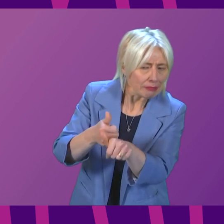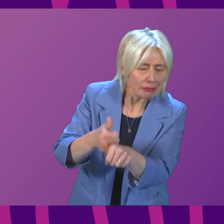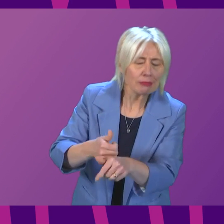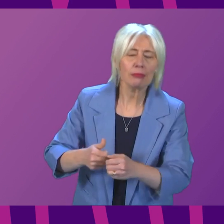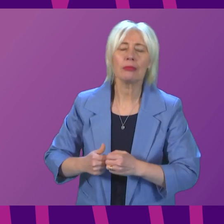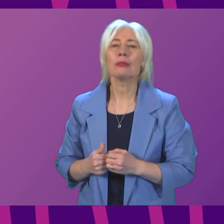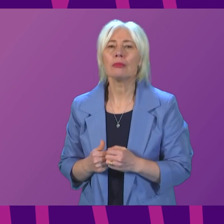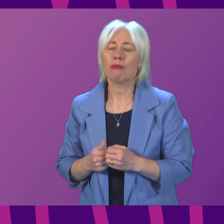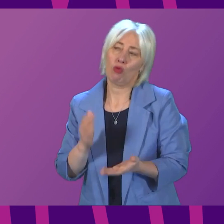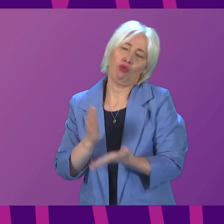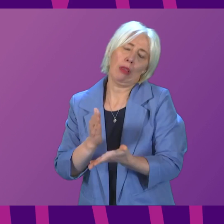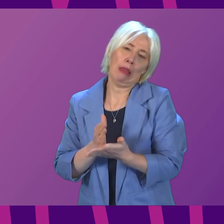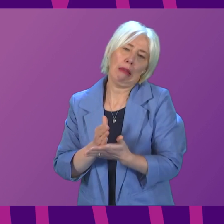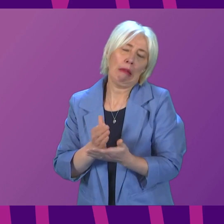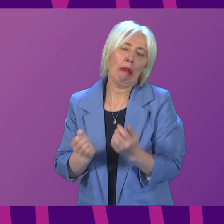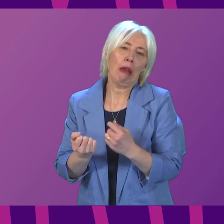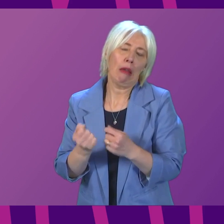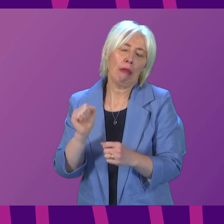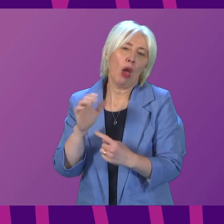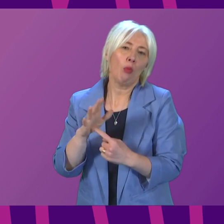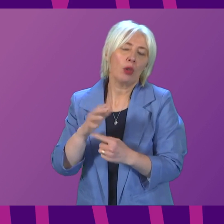It is a really important campaign and initiative.